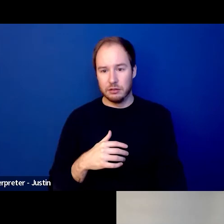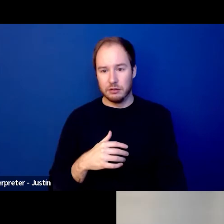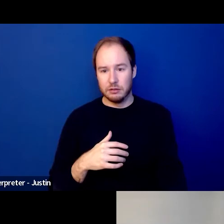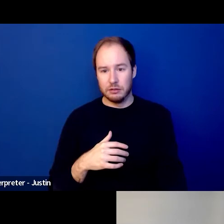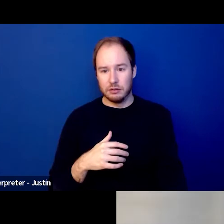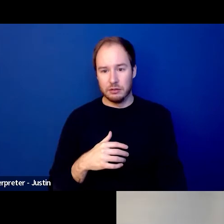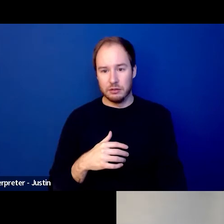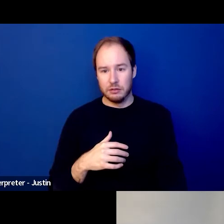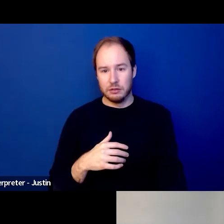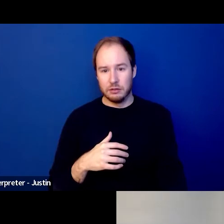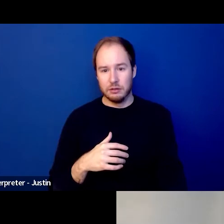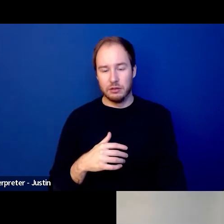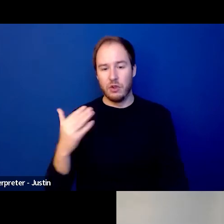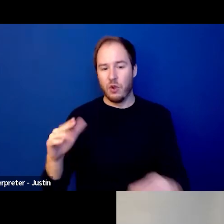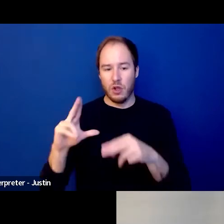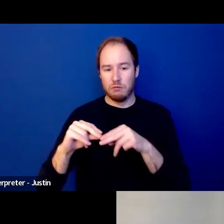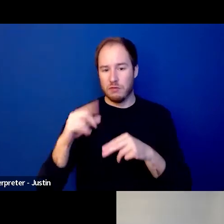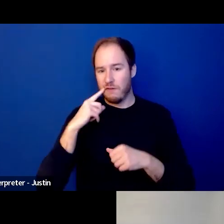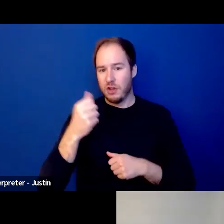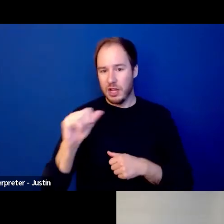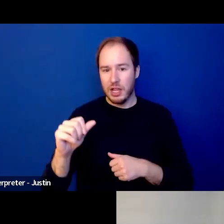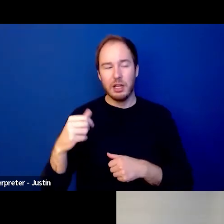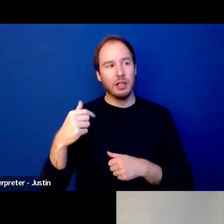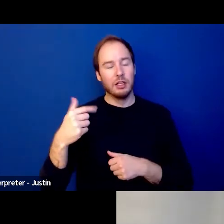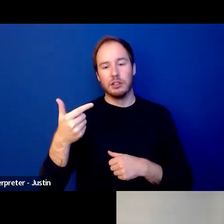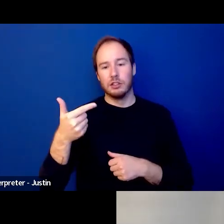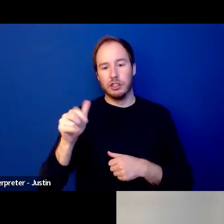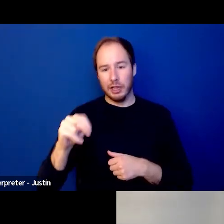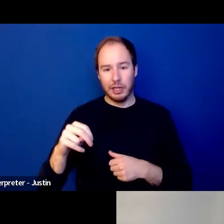Gillian and I can also share our insights and our experiences as well.